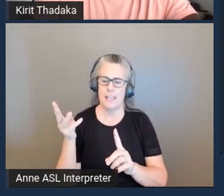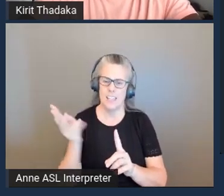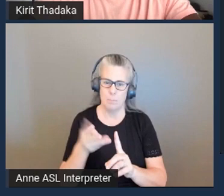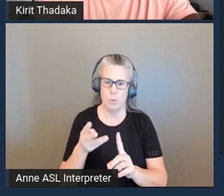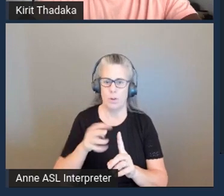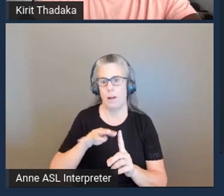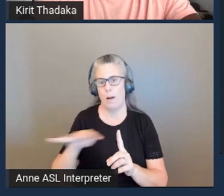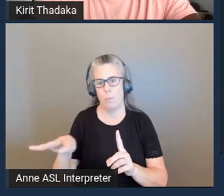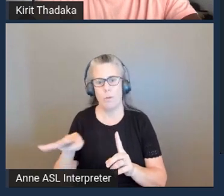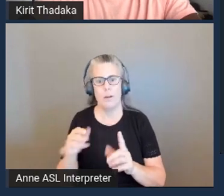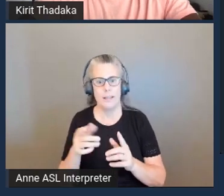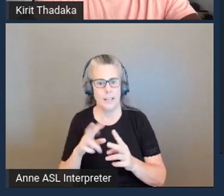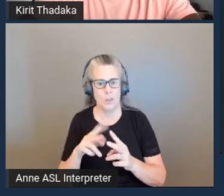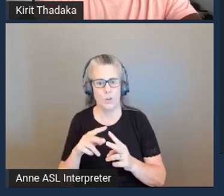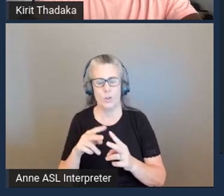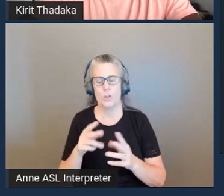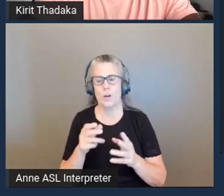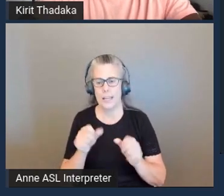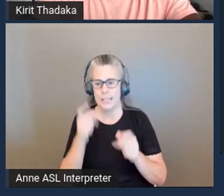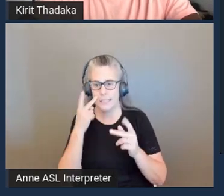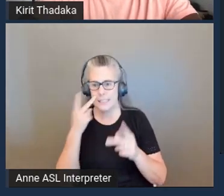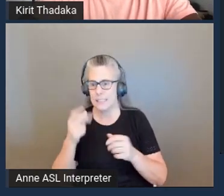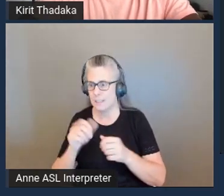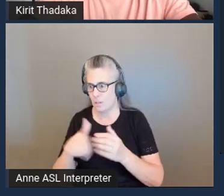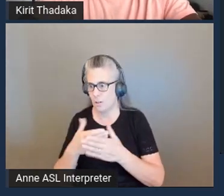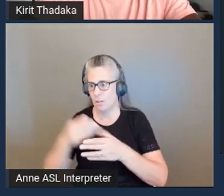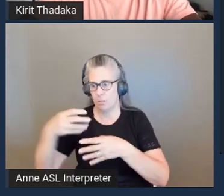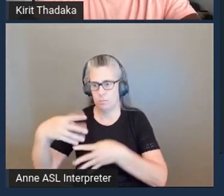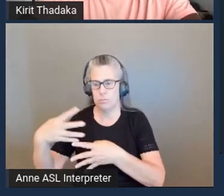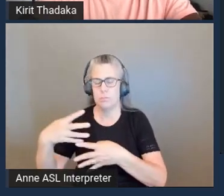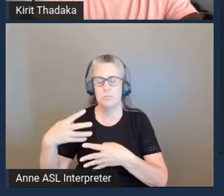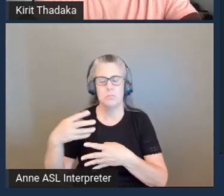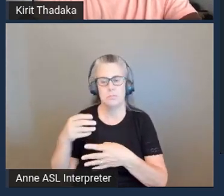and then you can see other information related to those steps.